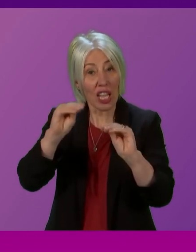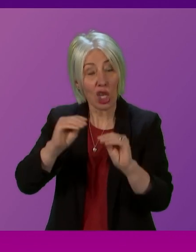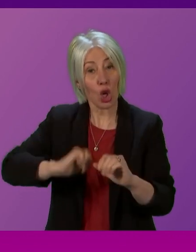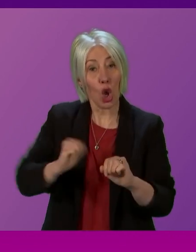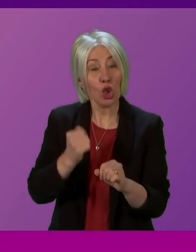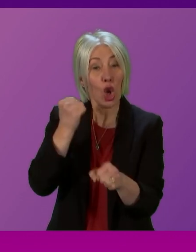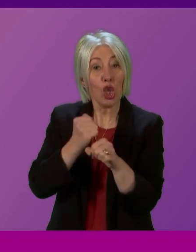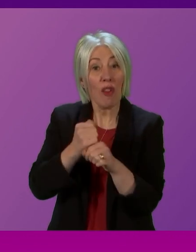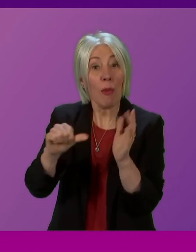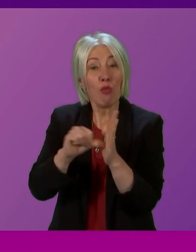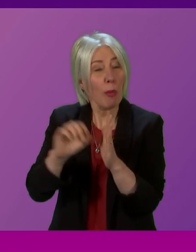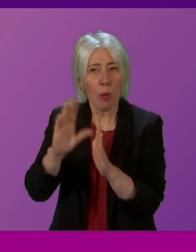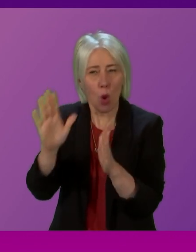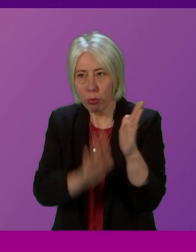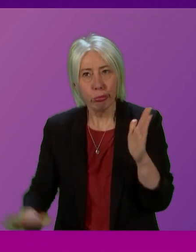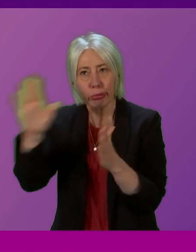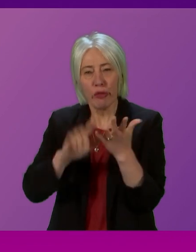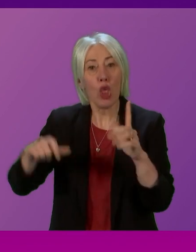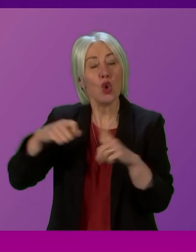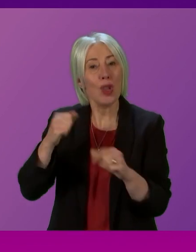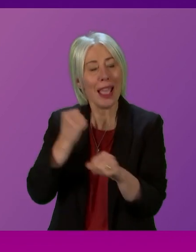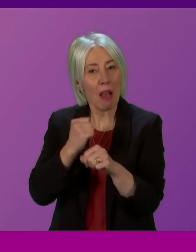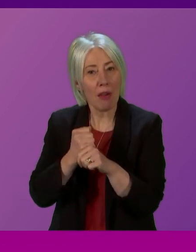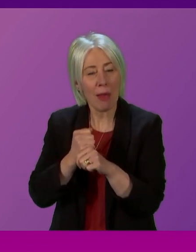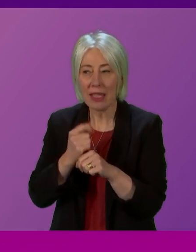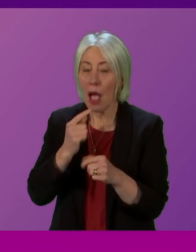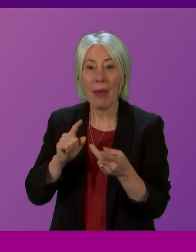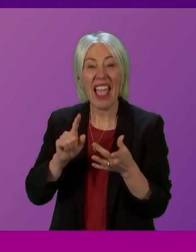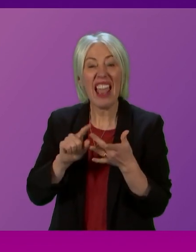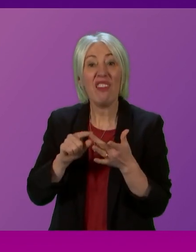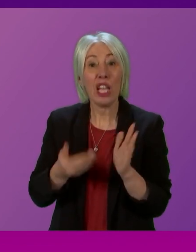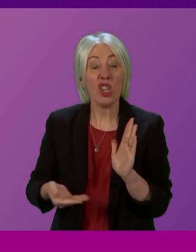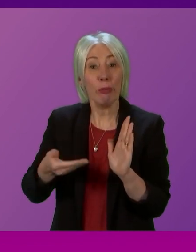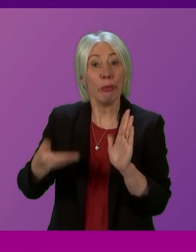Kingdom-wide one and is a direct consequence of raging inflation, which Anas Sarwar sidestepped